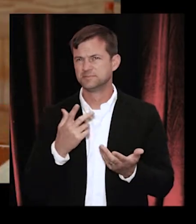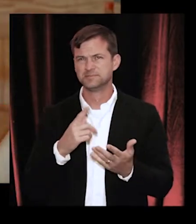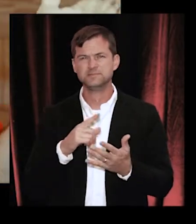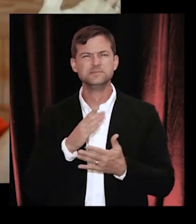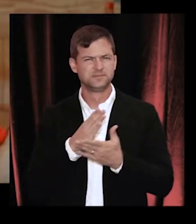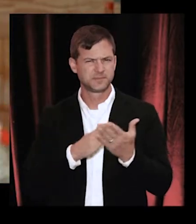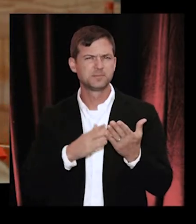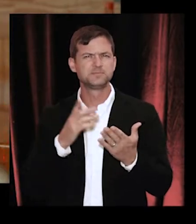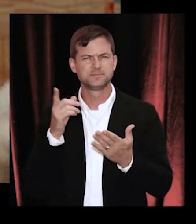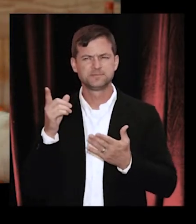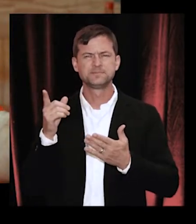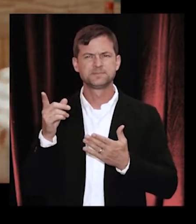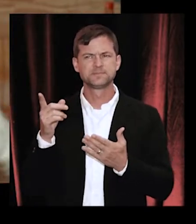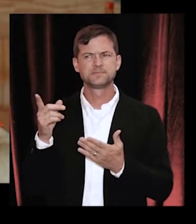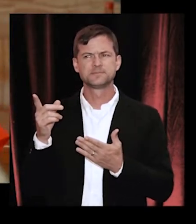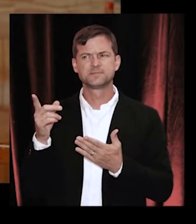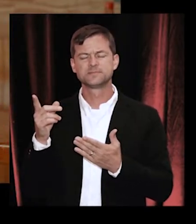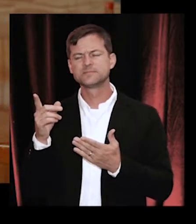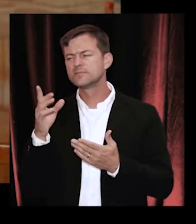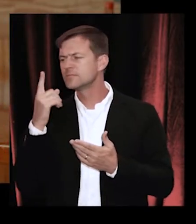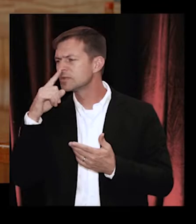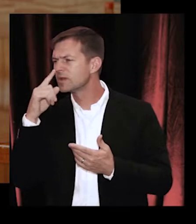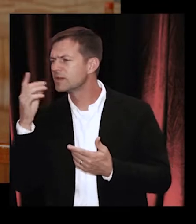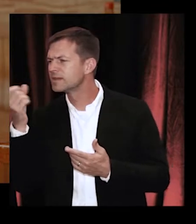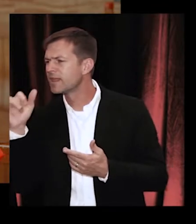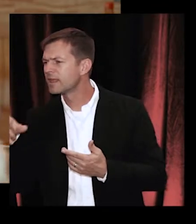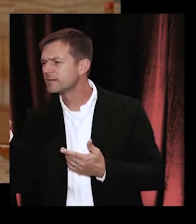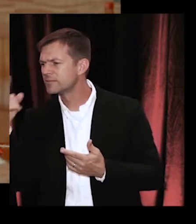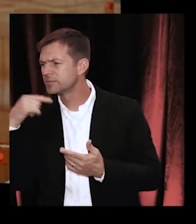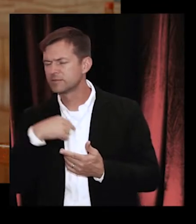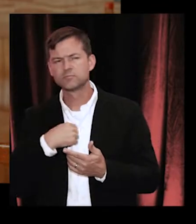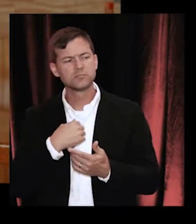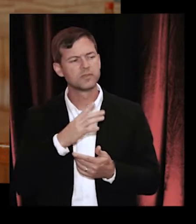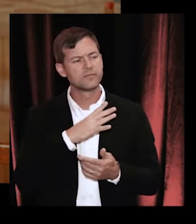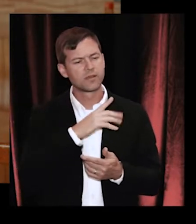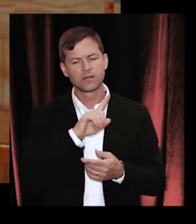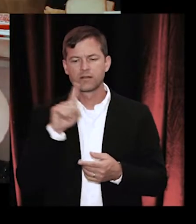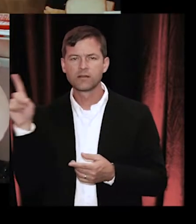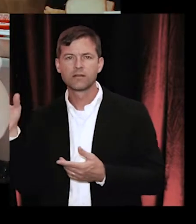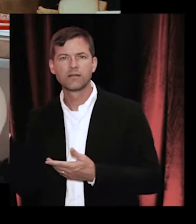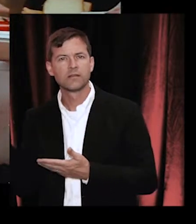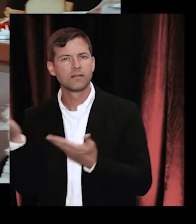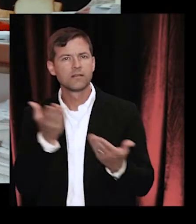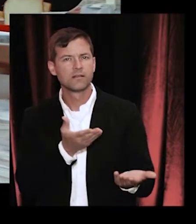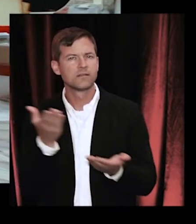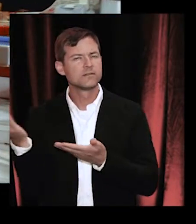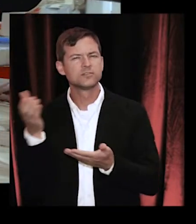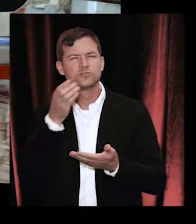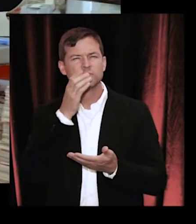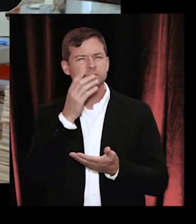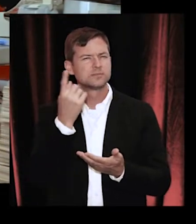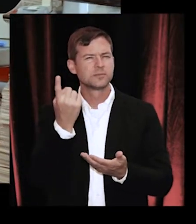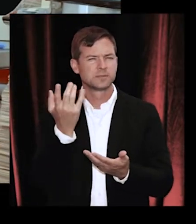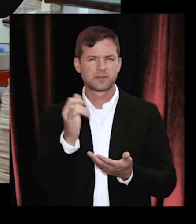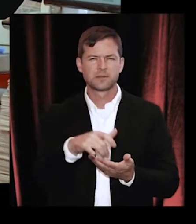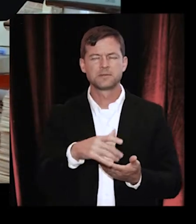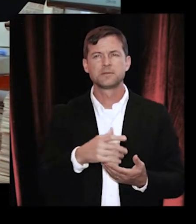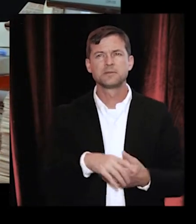And they'll come back and get, you know, take dressings or, you know, drinks and stuff like that. you know, take dressings or, you know, drinks and stuff like that. But they're fantastic at it.